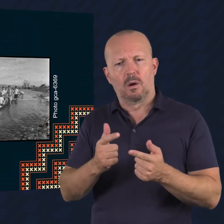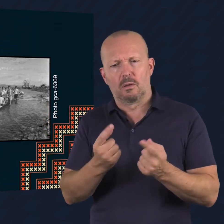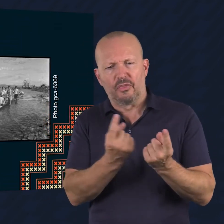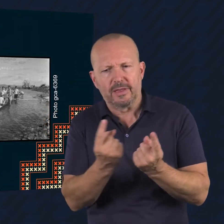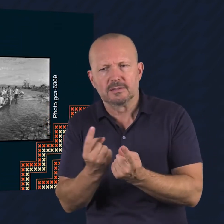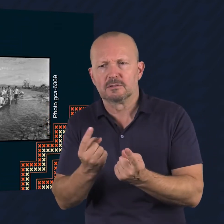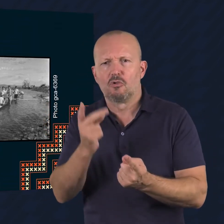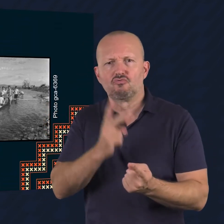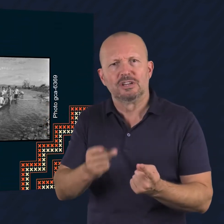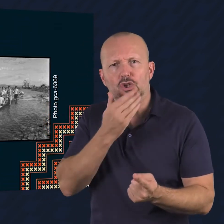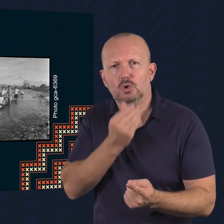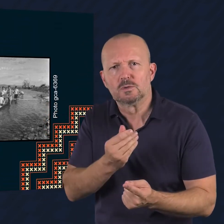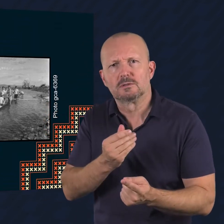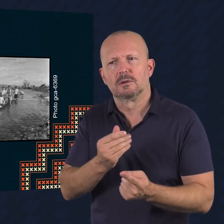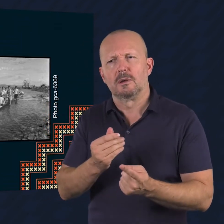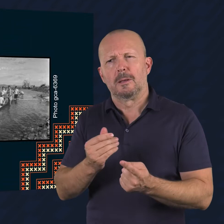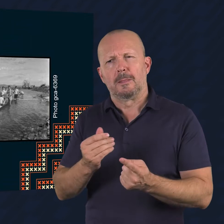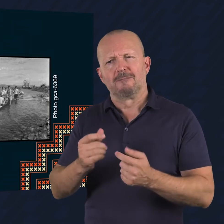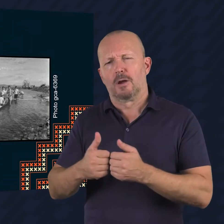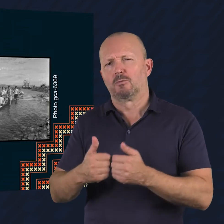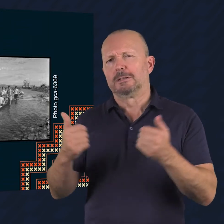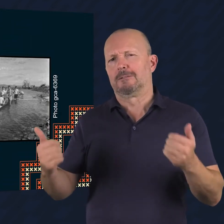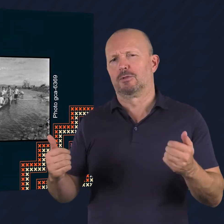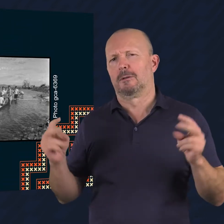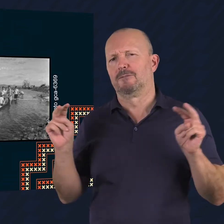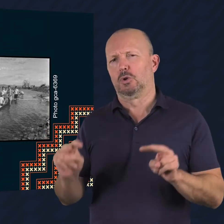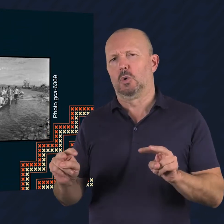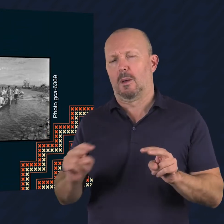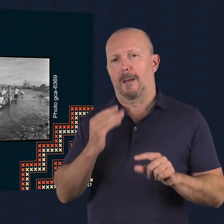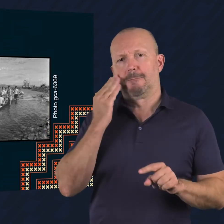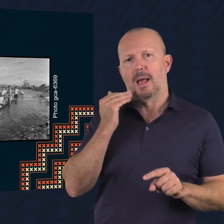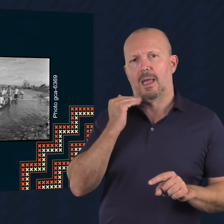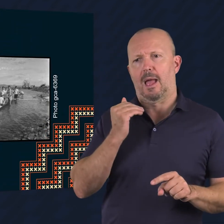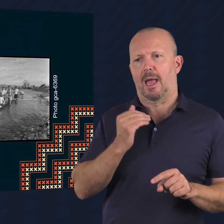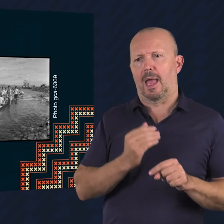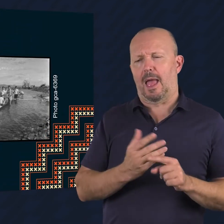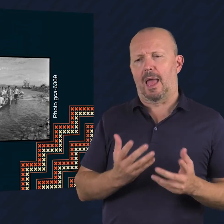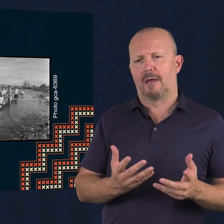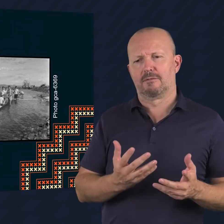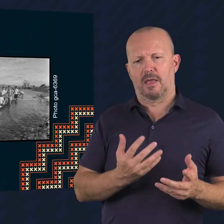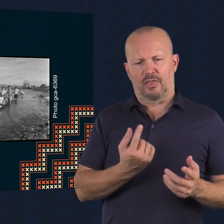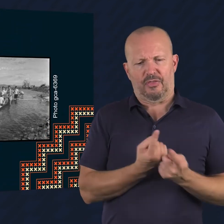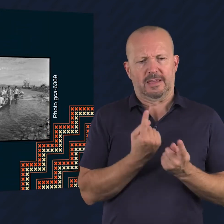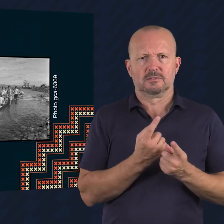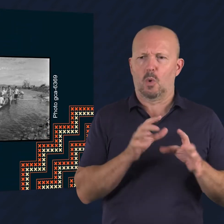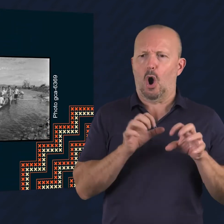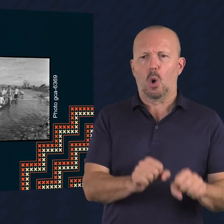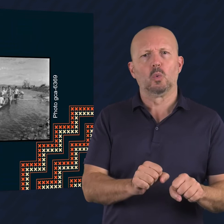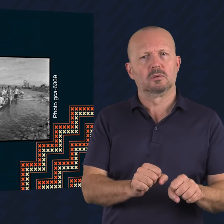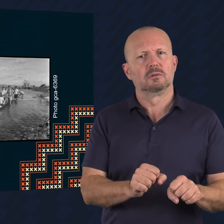and concept of individual ownership. We enact that basic orientation with the idea of intellectual property